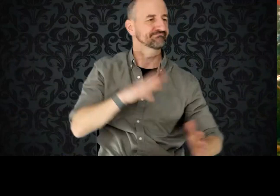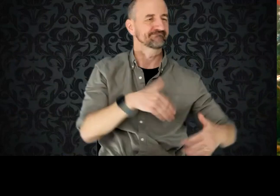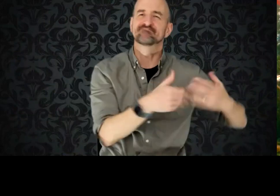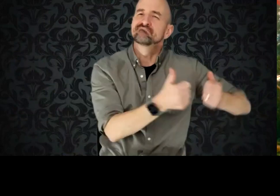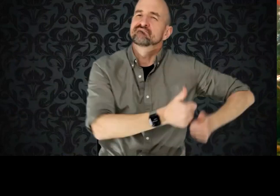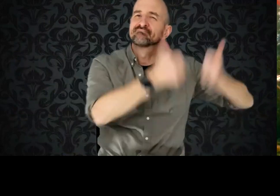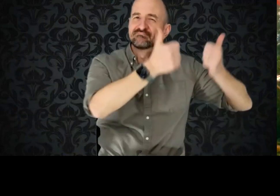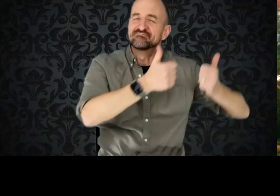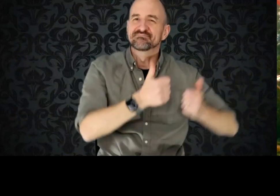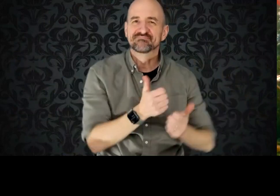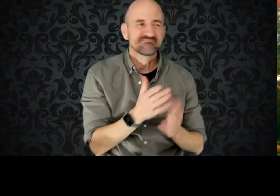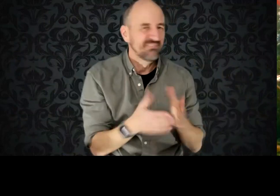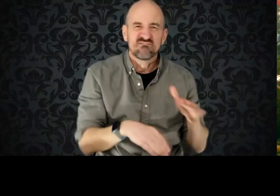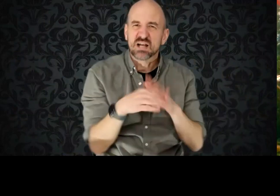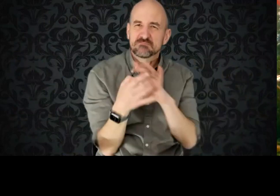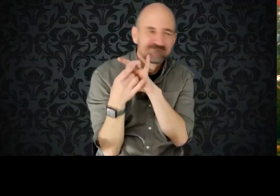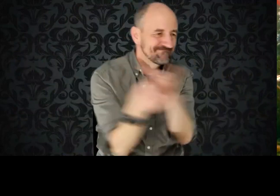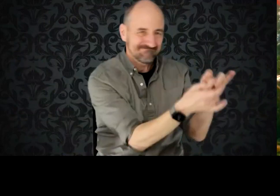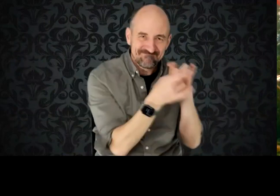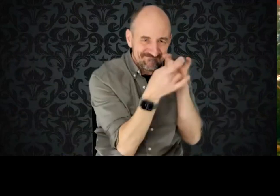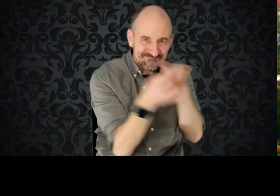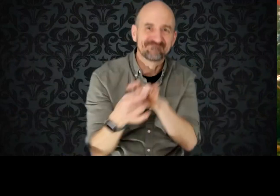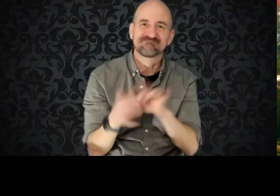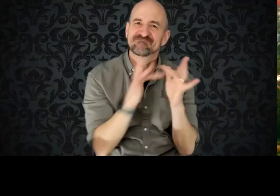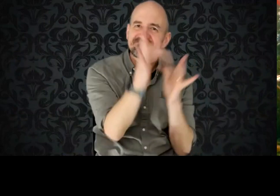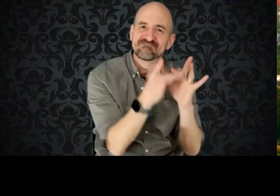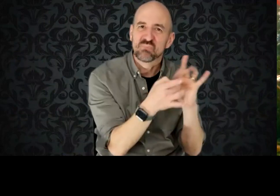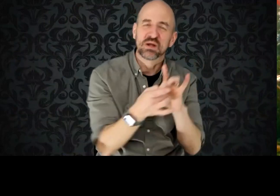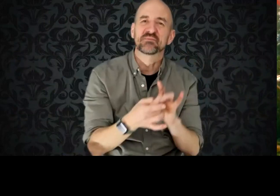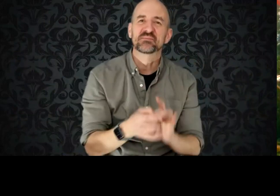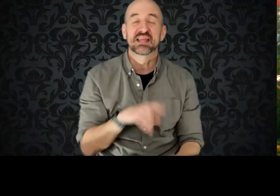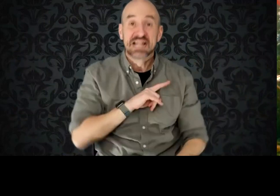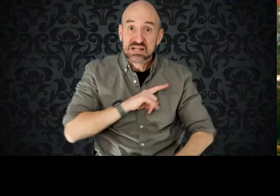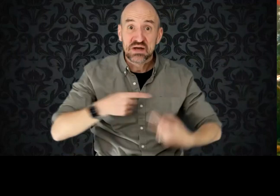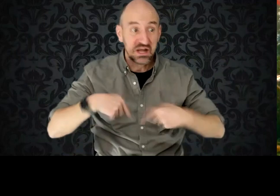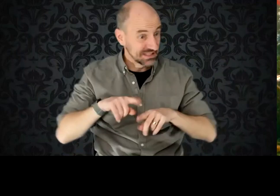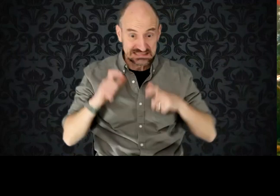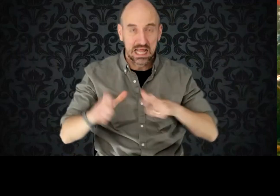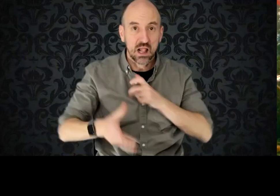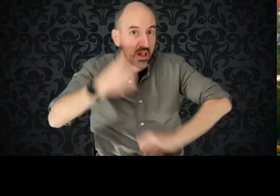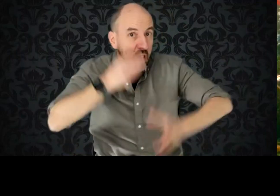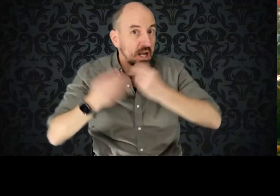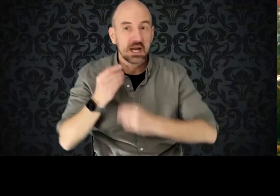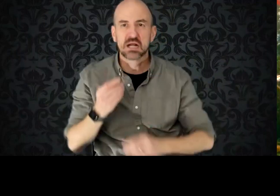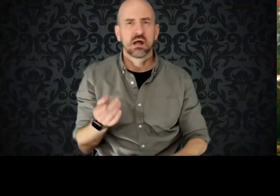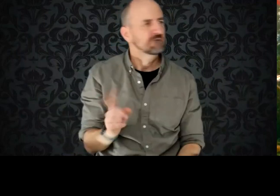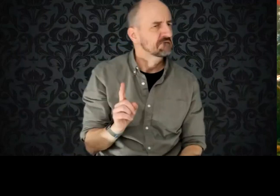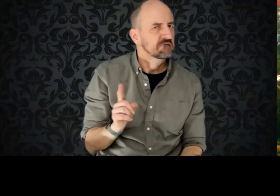way, it will have